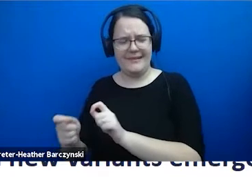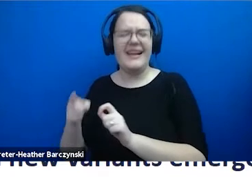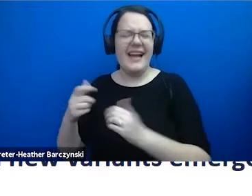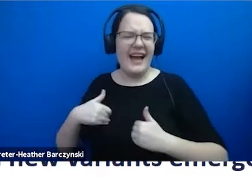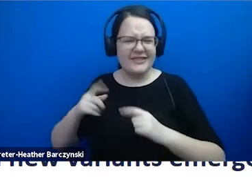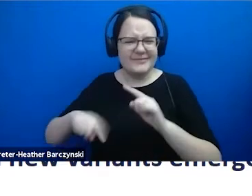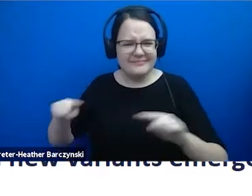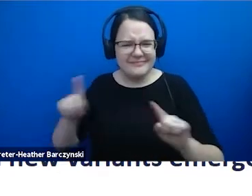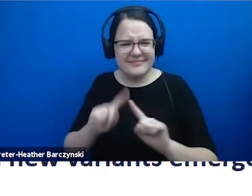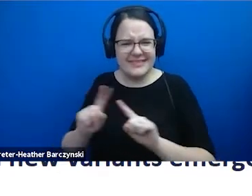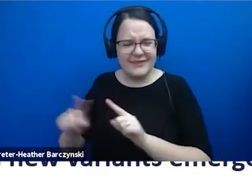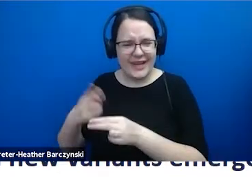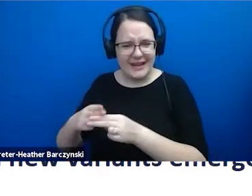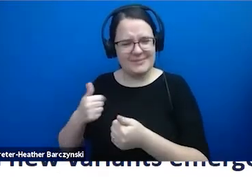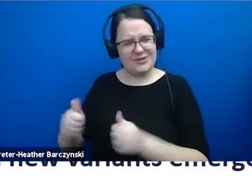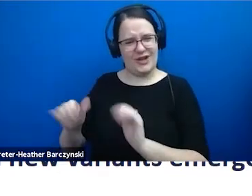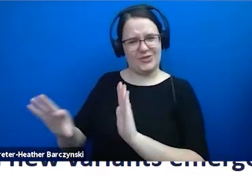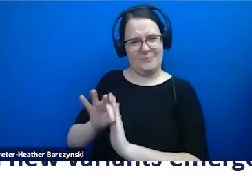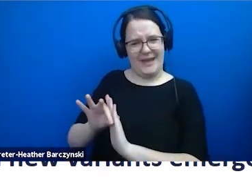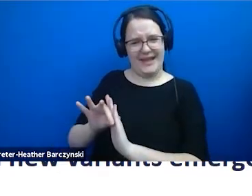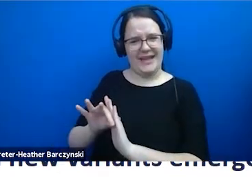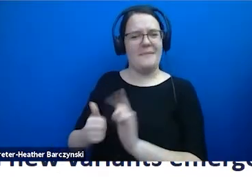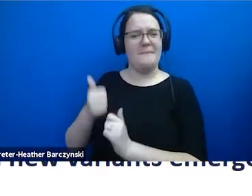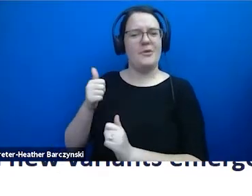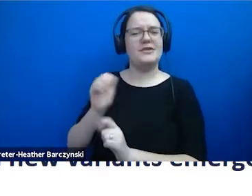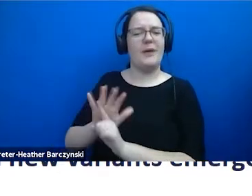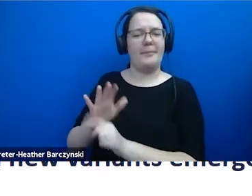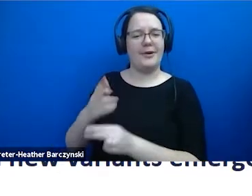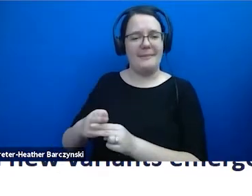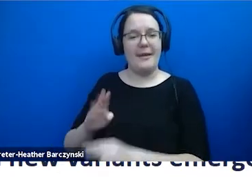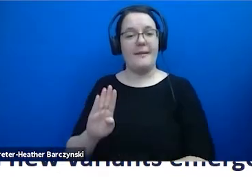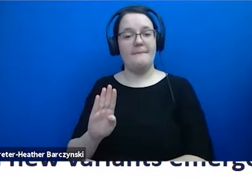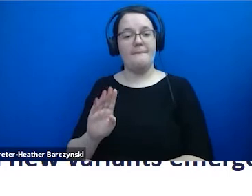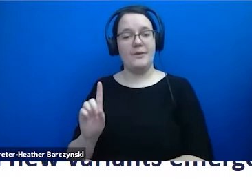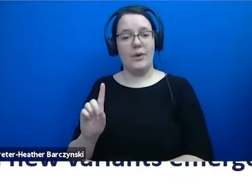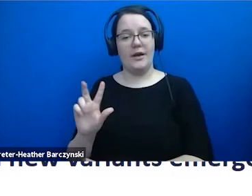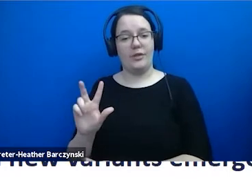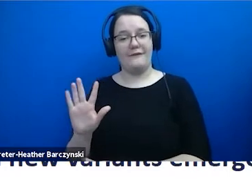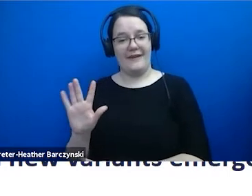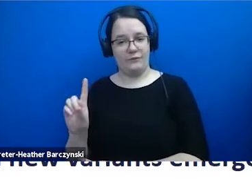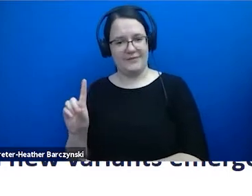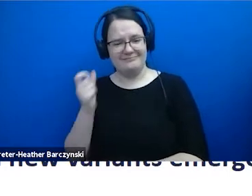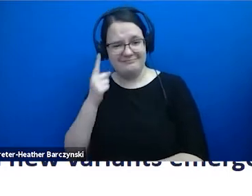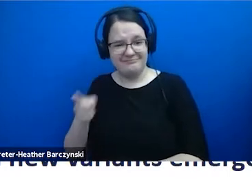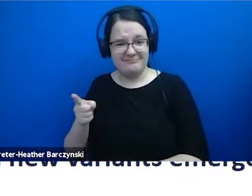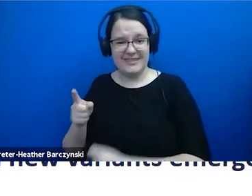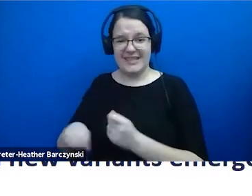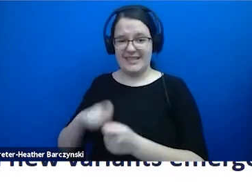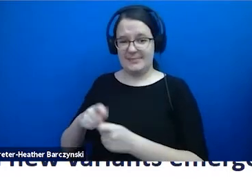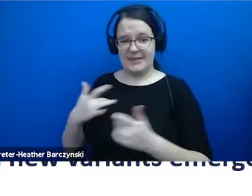one b1351 this one is a particular concern it hasn't spread too far out of south africa